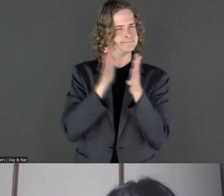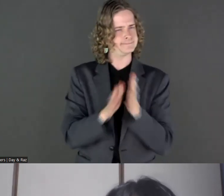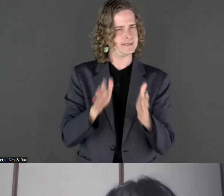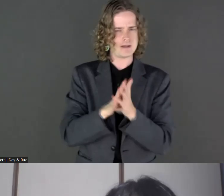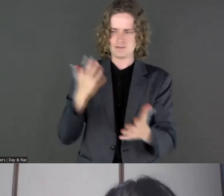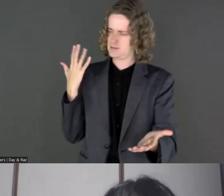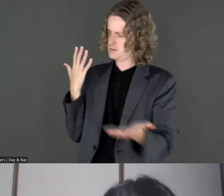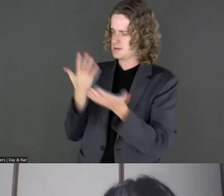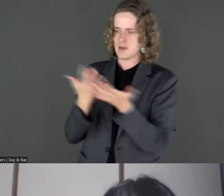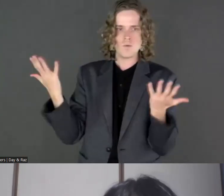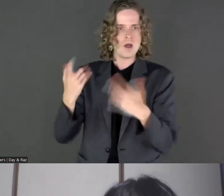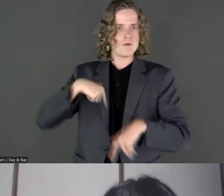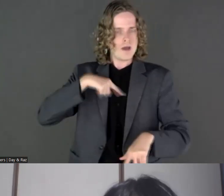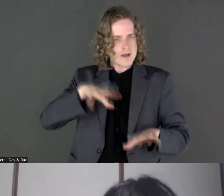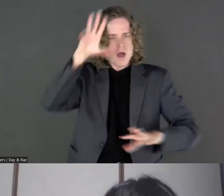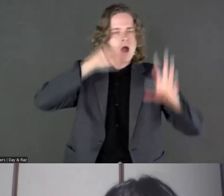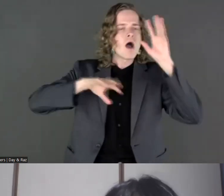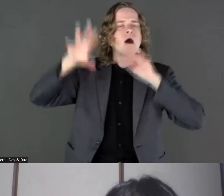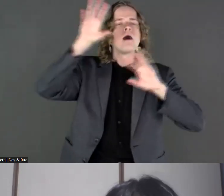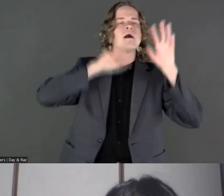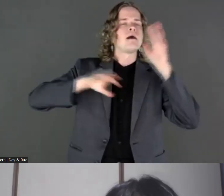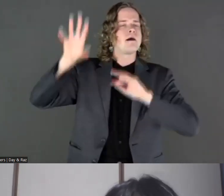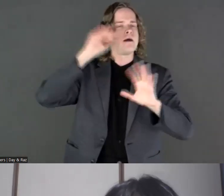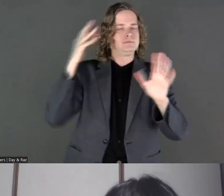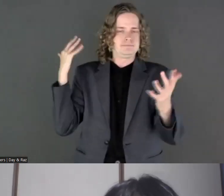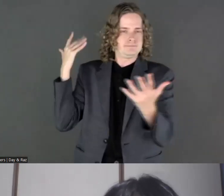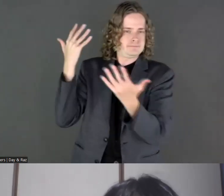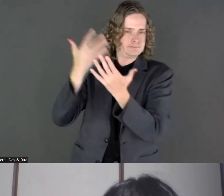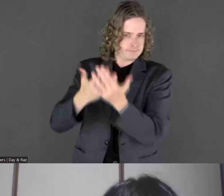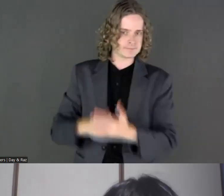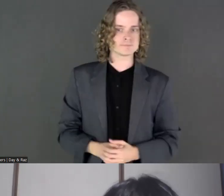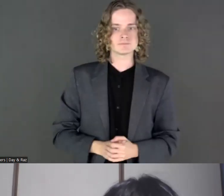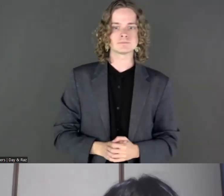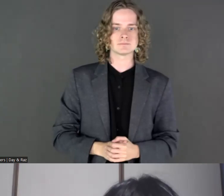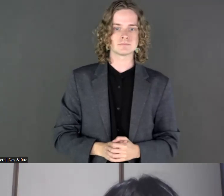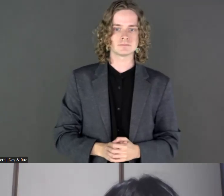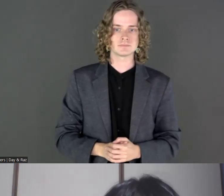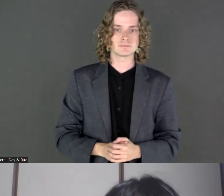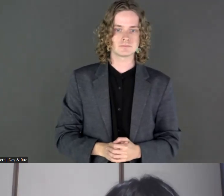the very beginning. I would like to say that the humanitarian assistance was not in inclusive. If